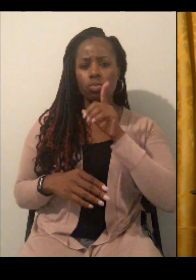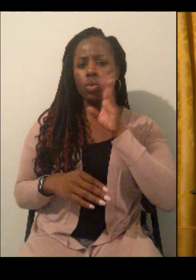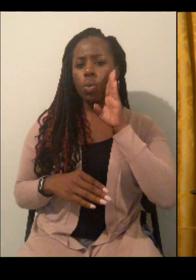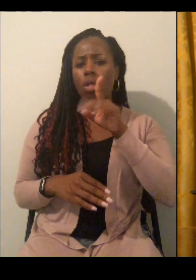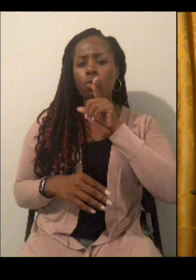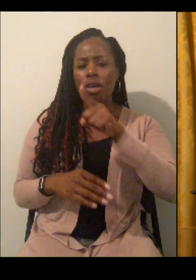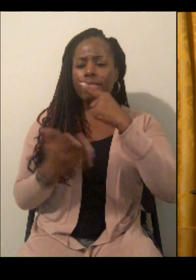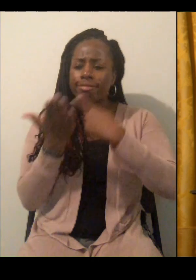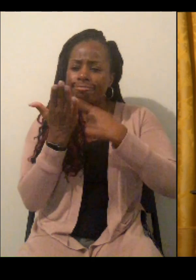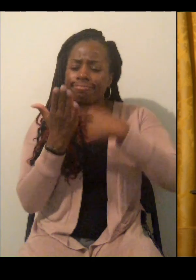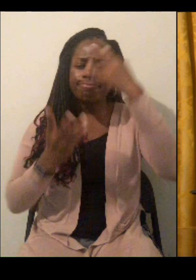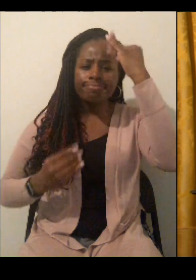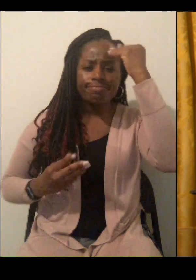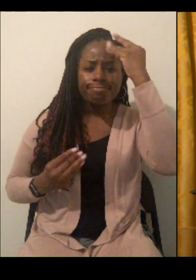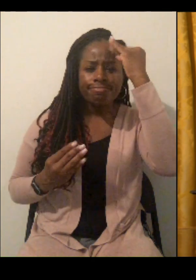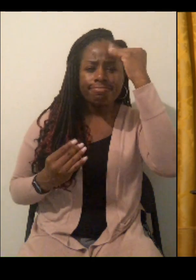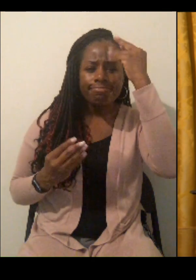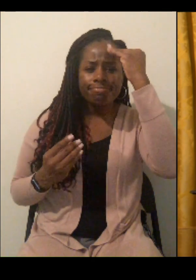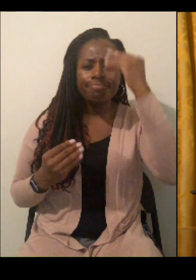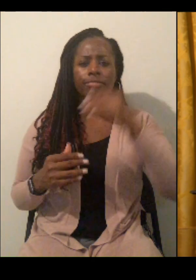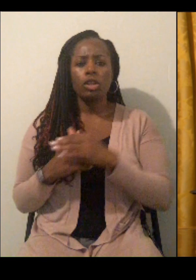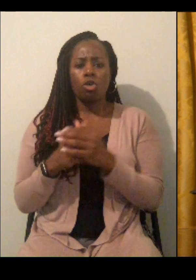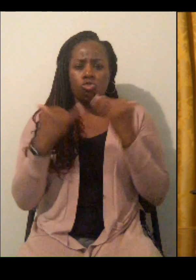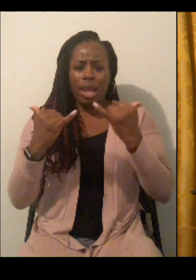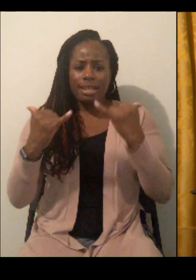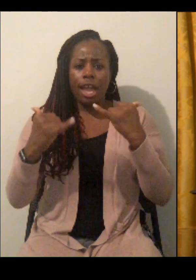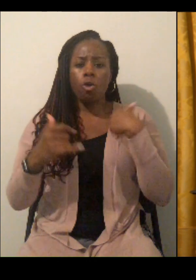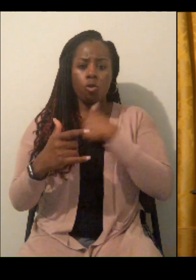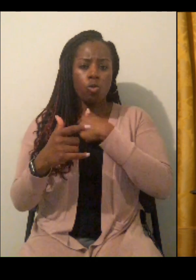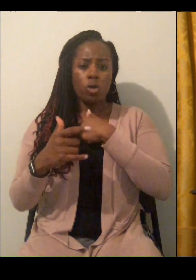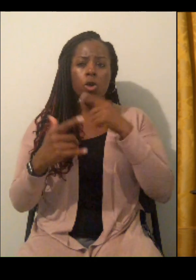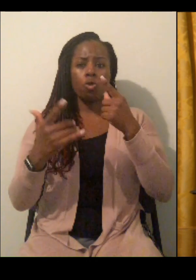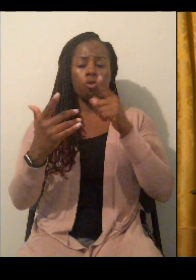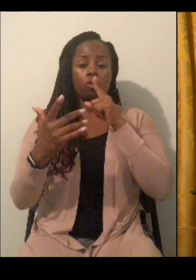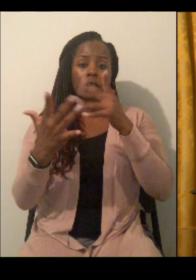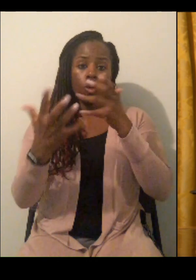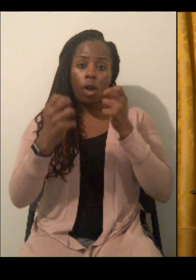the fight against the virus we made a life-saving move with early